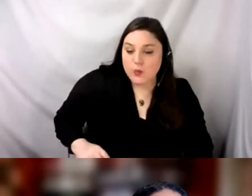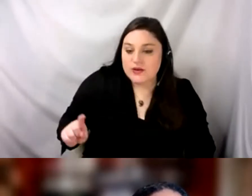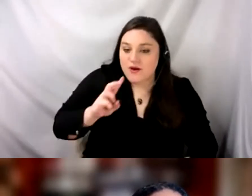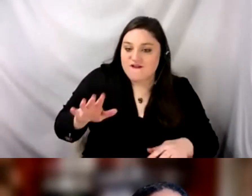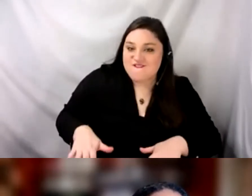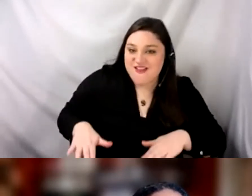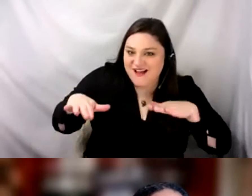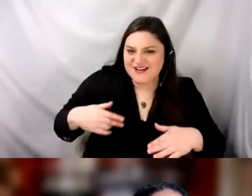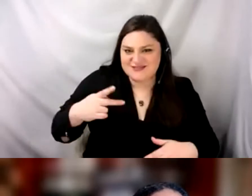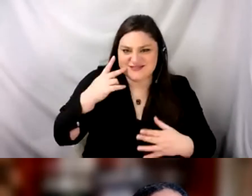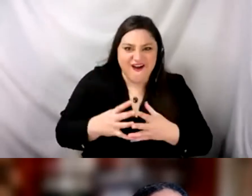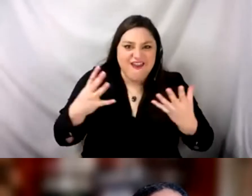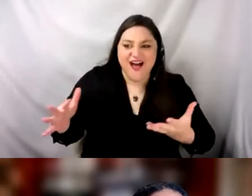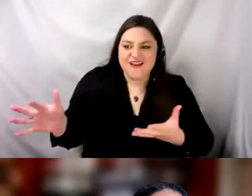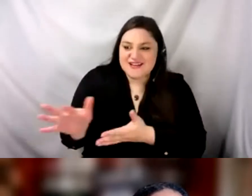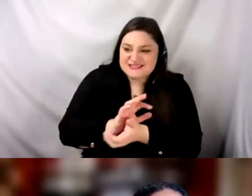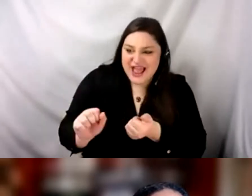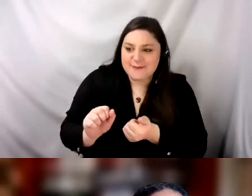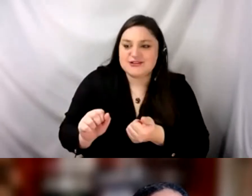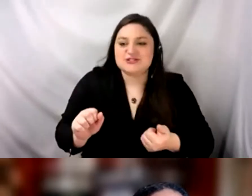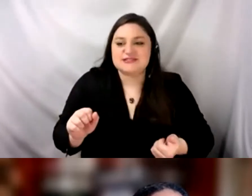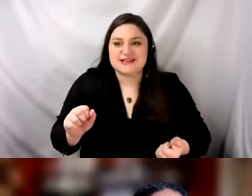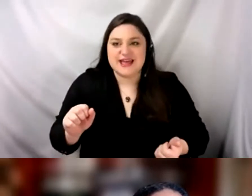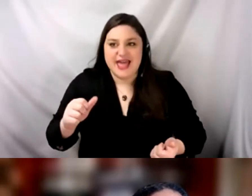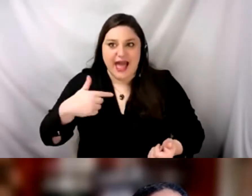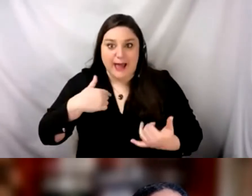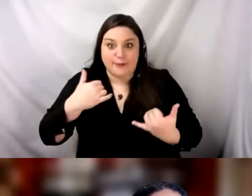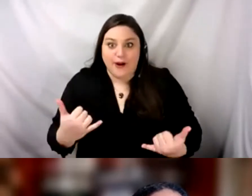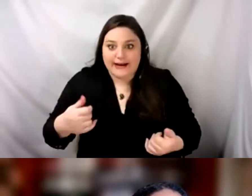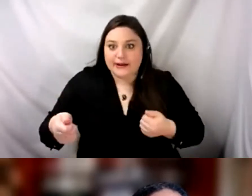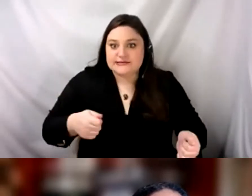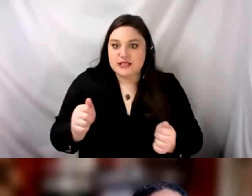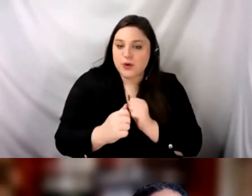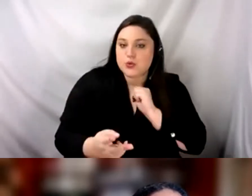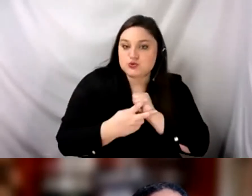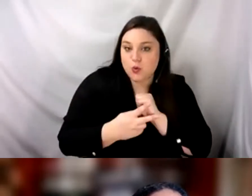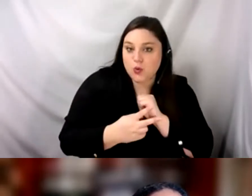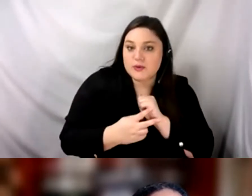discovered there is a lot of damage so I will deal with that at storage. And I just got some news that I was not able to get